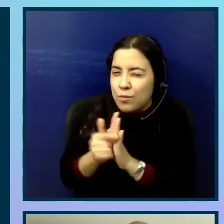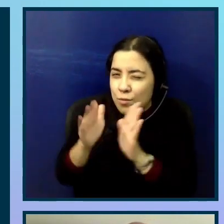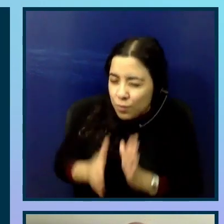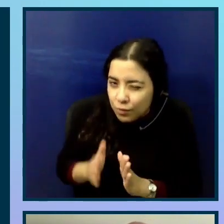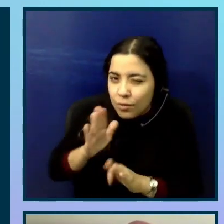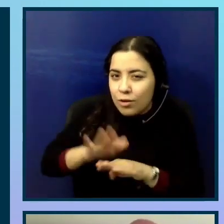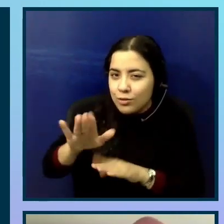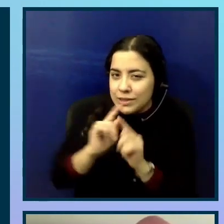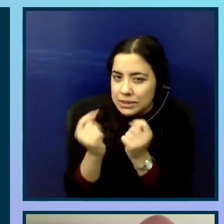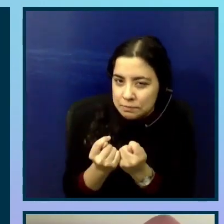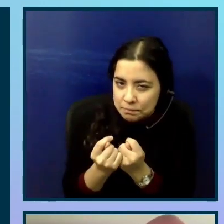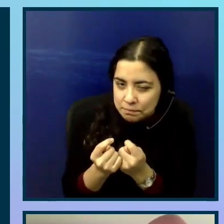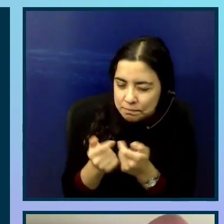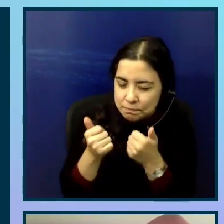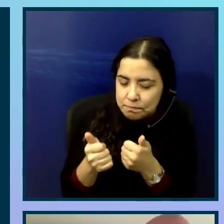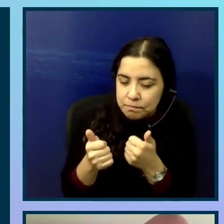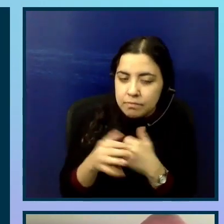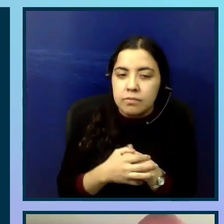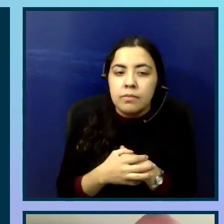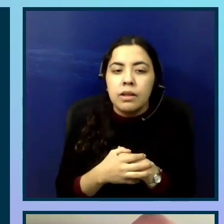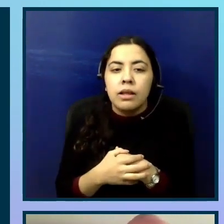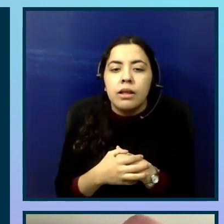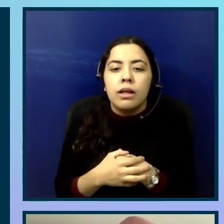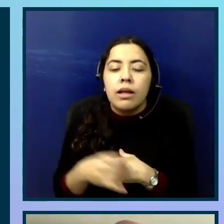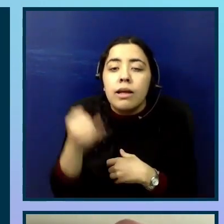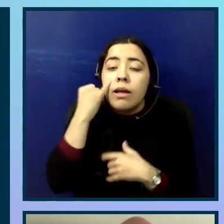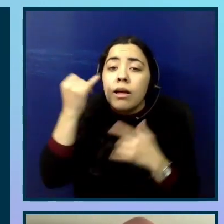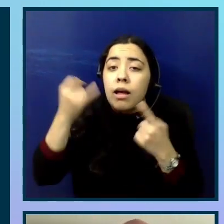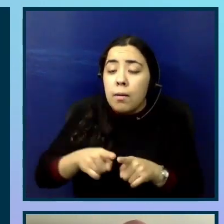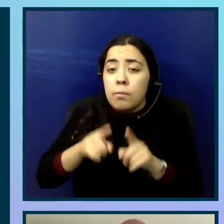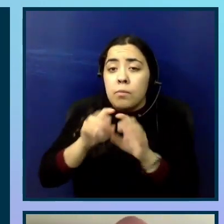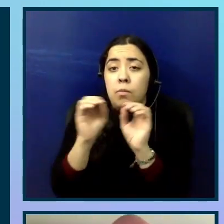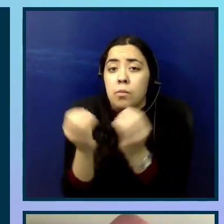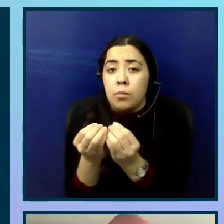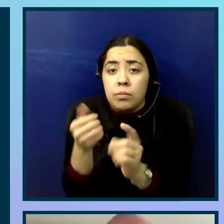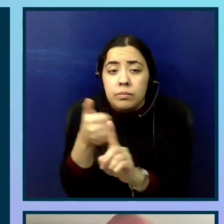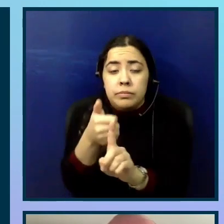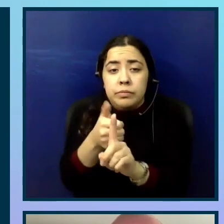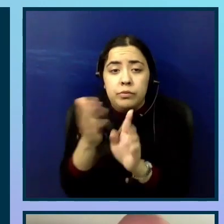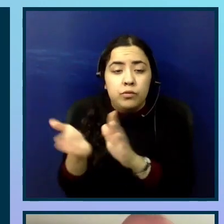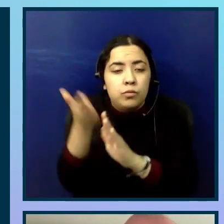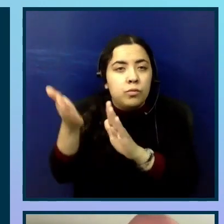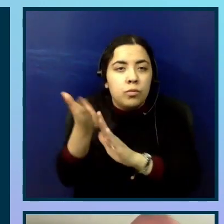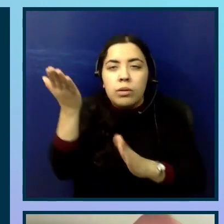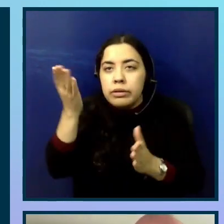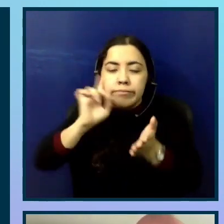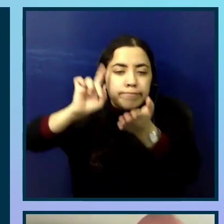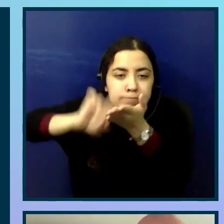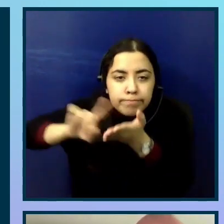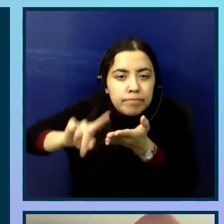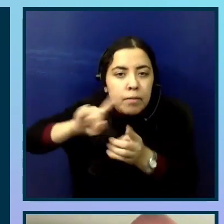But it's also to know that if there's an organization that's running a study on the site,